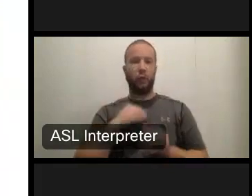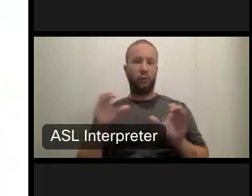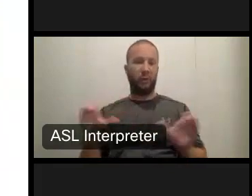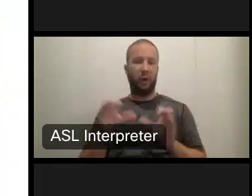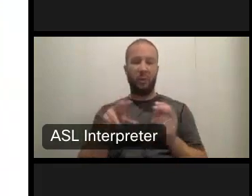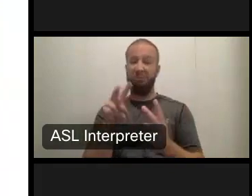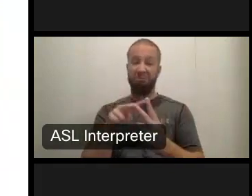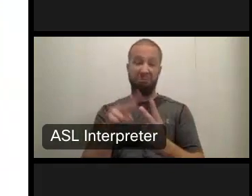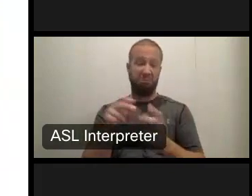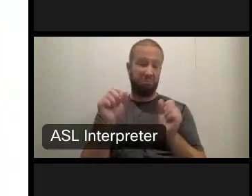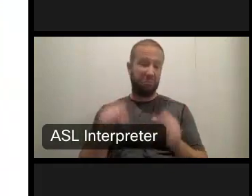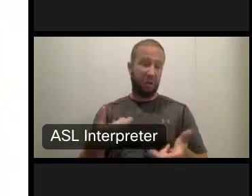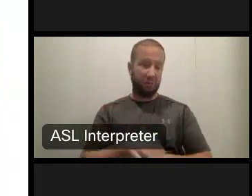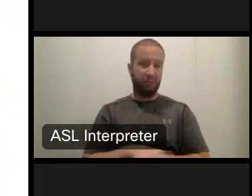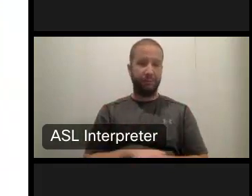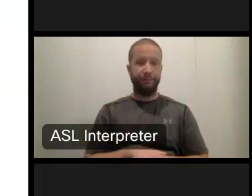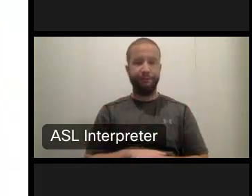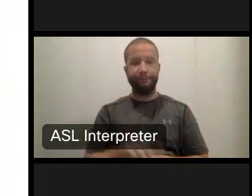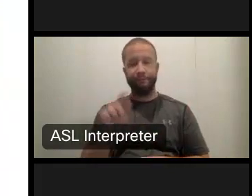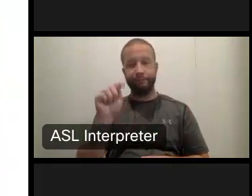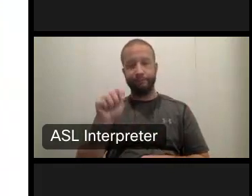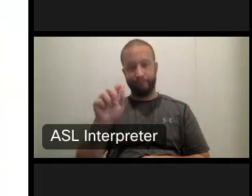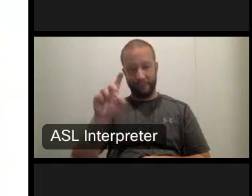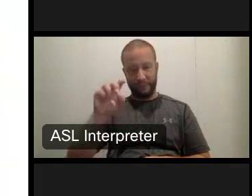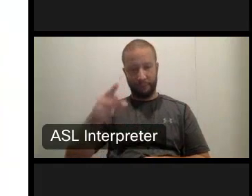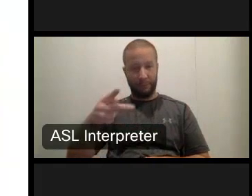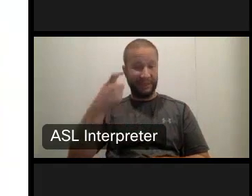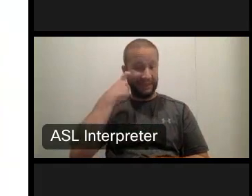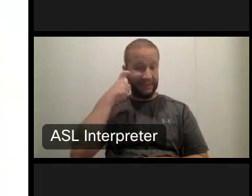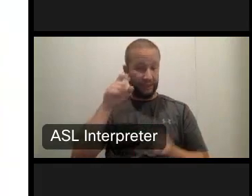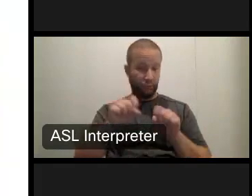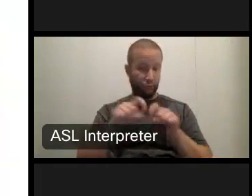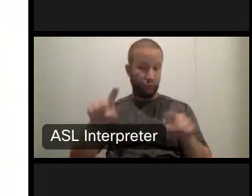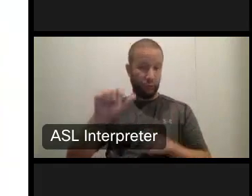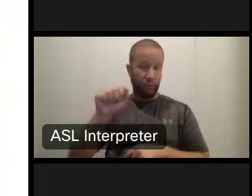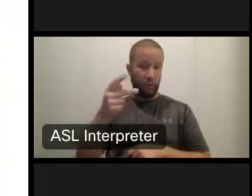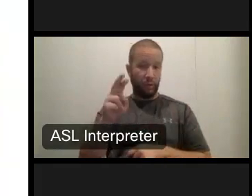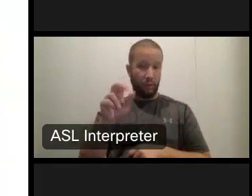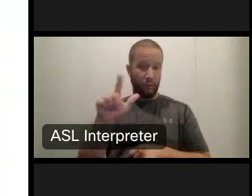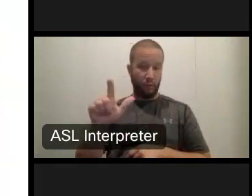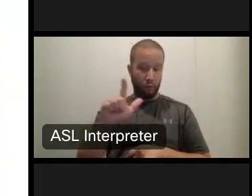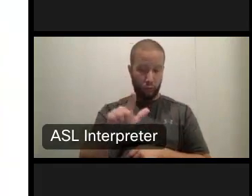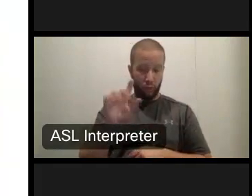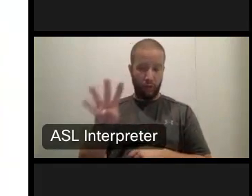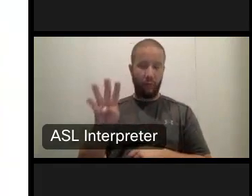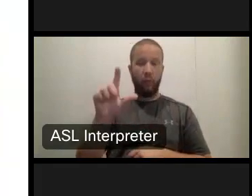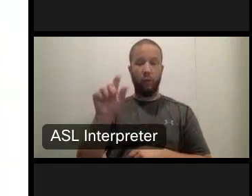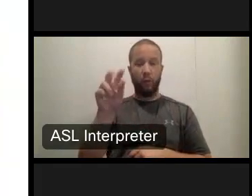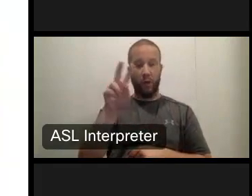the transit development plan that was released on April 24 2022 was the transit